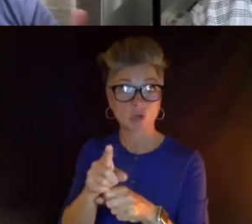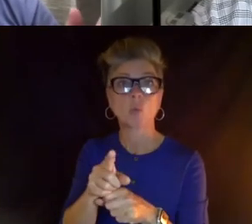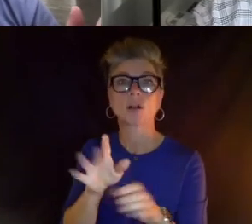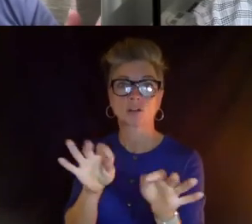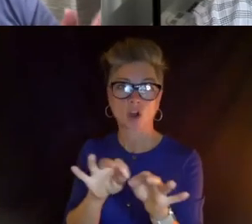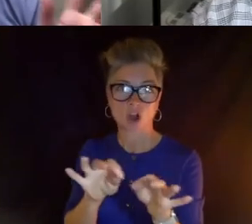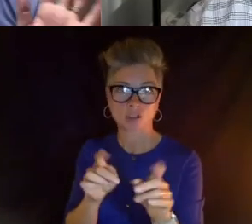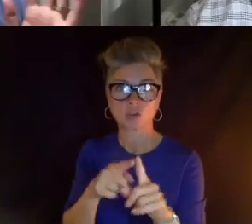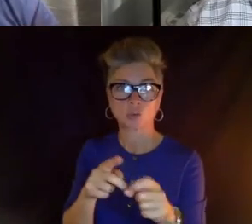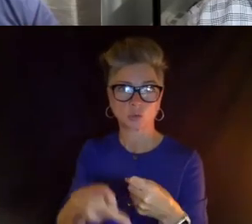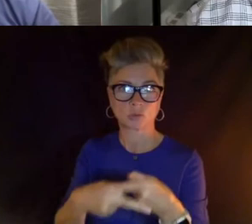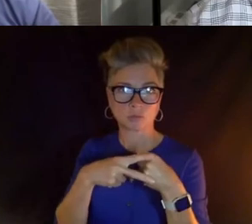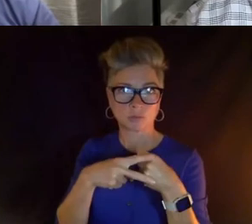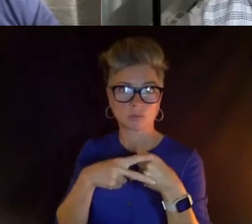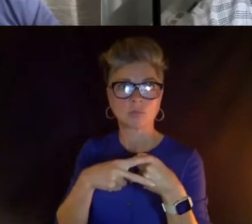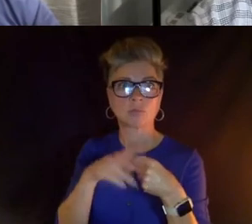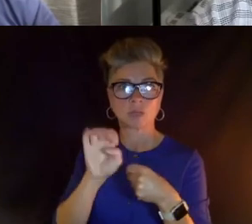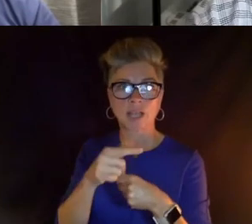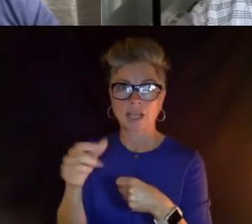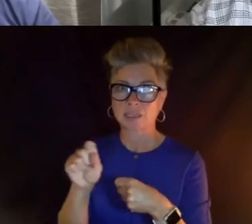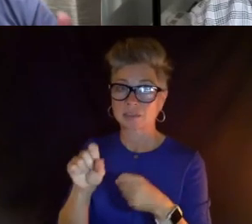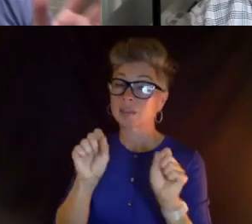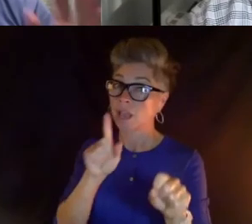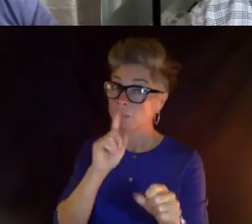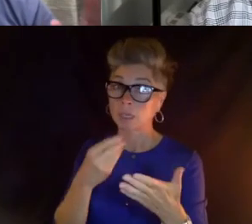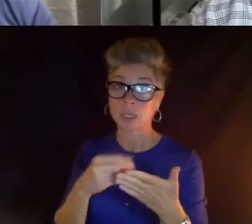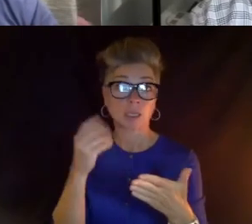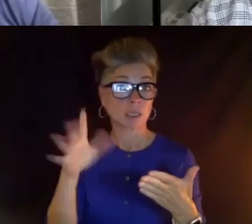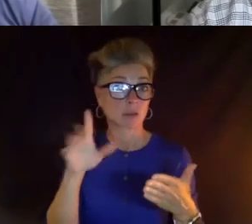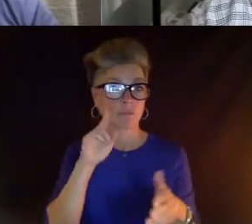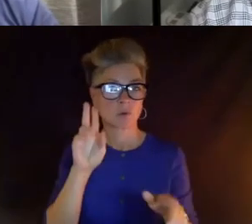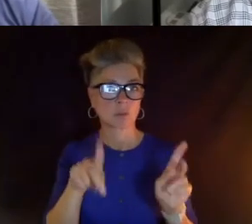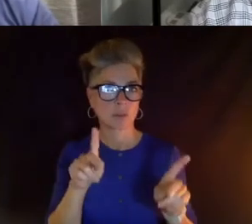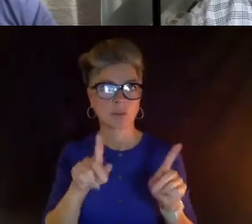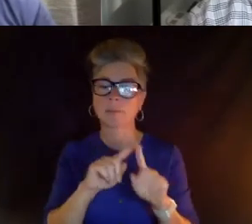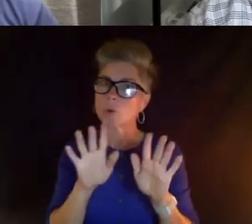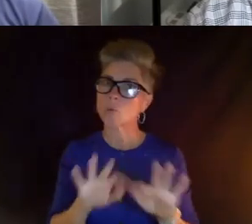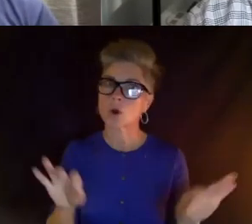So it can be very cost prohibitive for people but it's really worth the conversation as well.